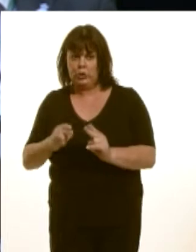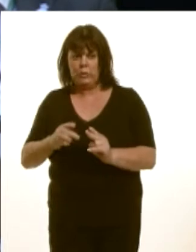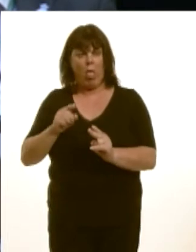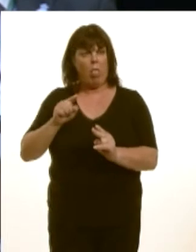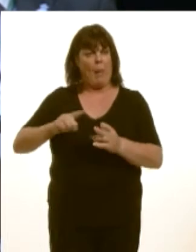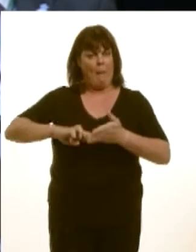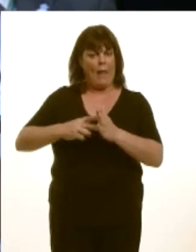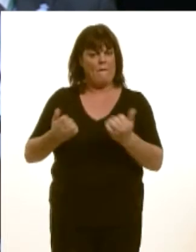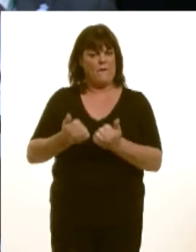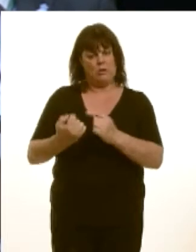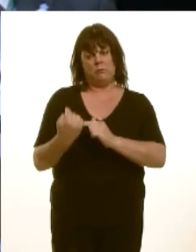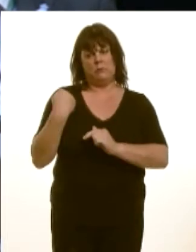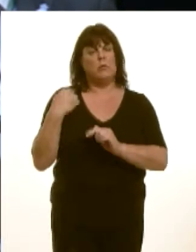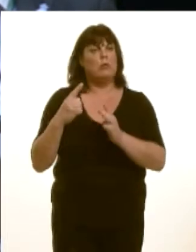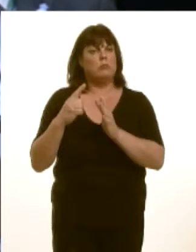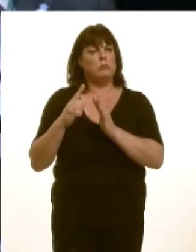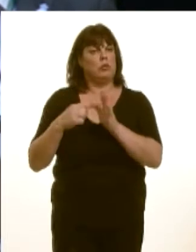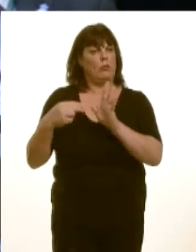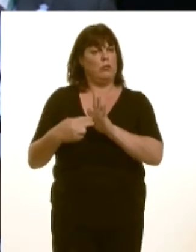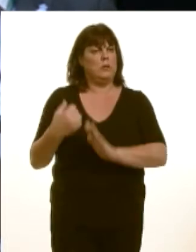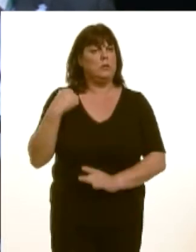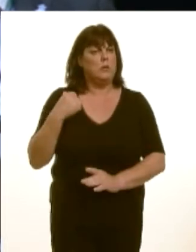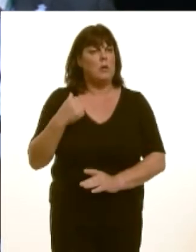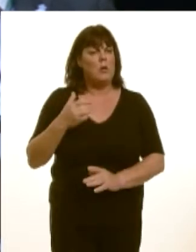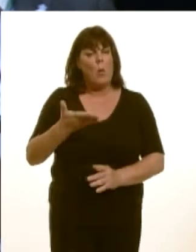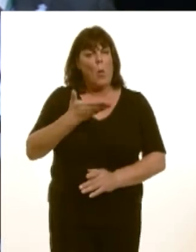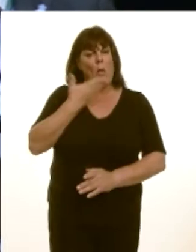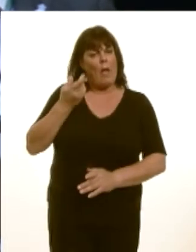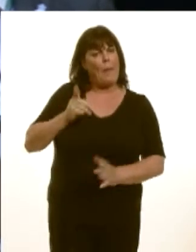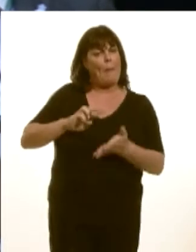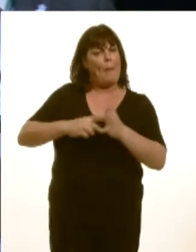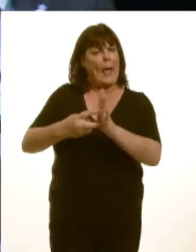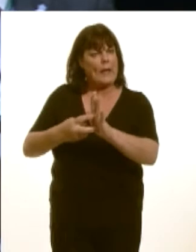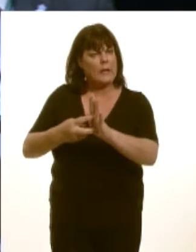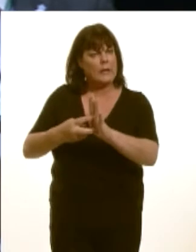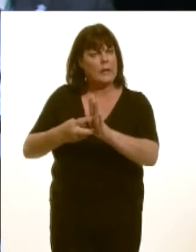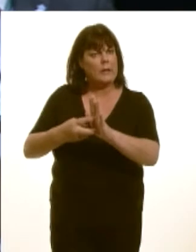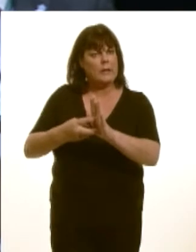Are you now confident that, without that initiative, measures around reduced foetal movement and